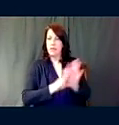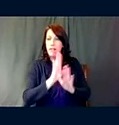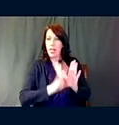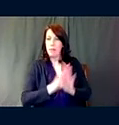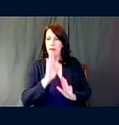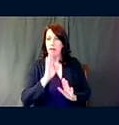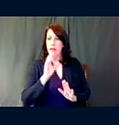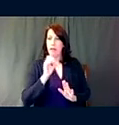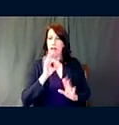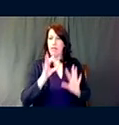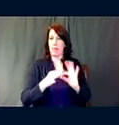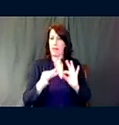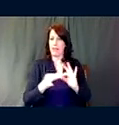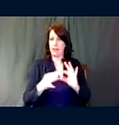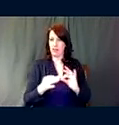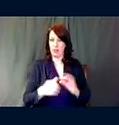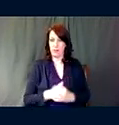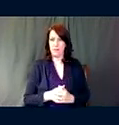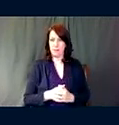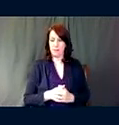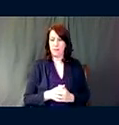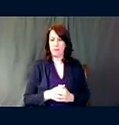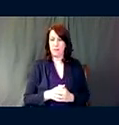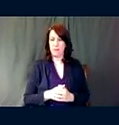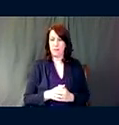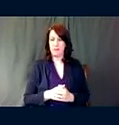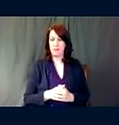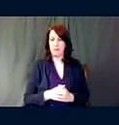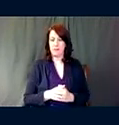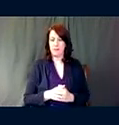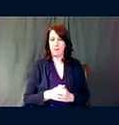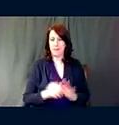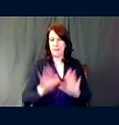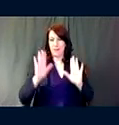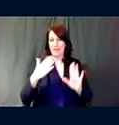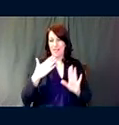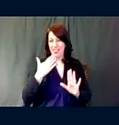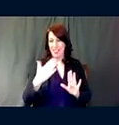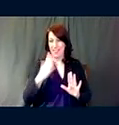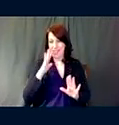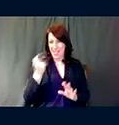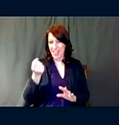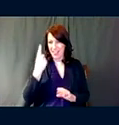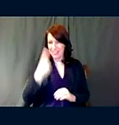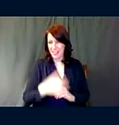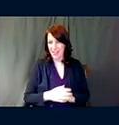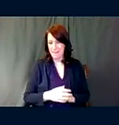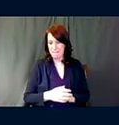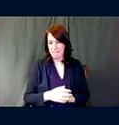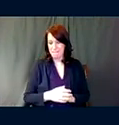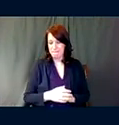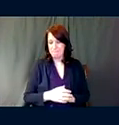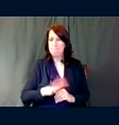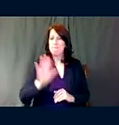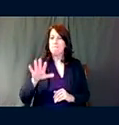INVOLVED IN THE DEVELOPMENT OF THE MESSAGE. WONDERFUL. THANK YOU FOR THE INSIGHT.